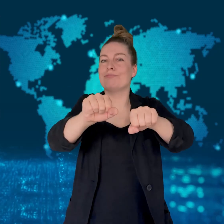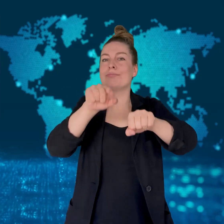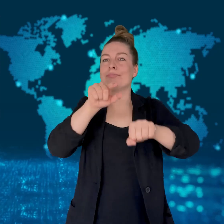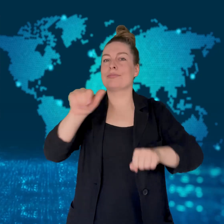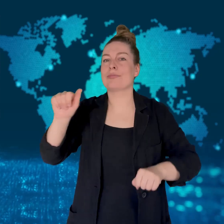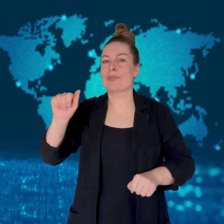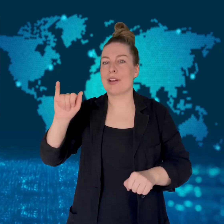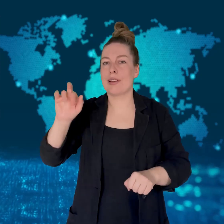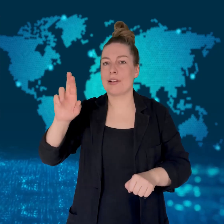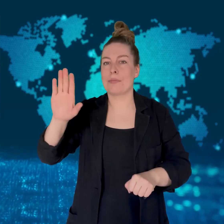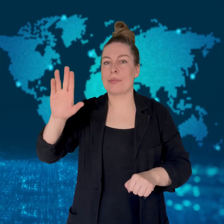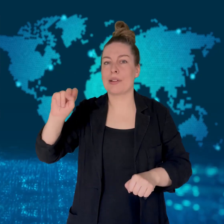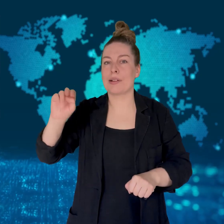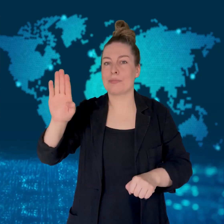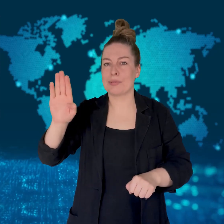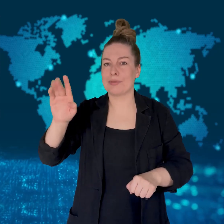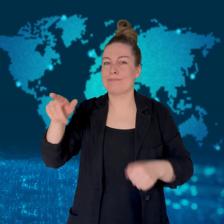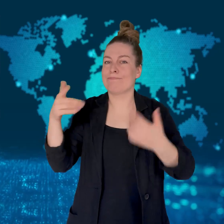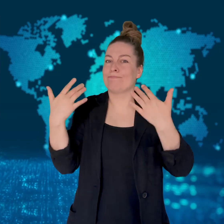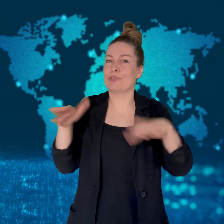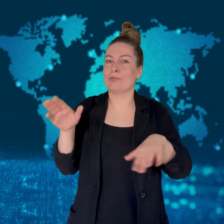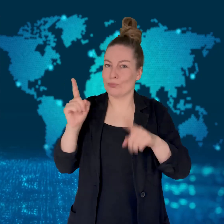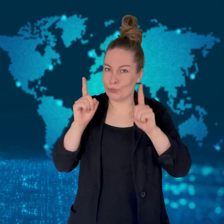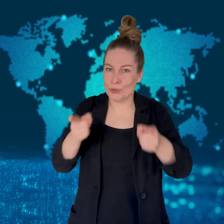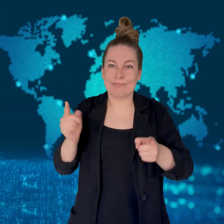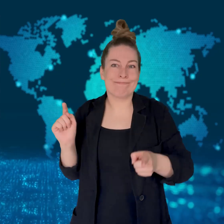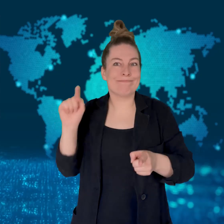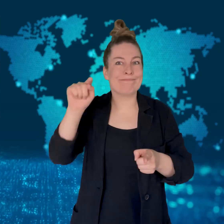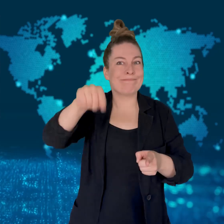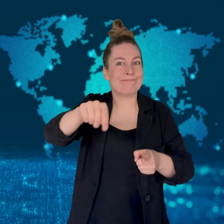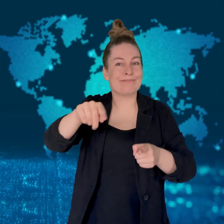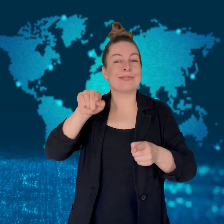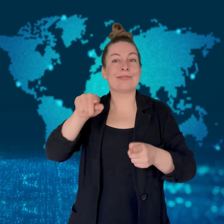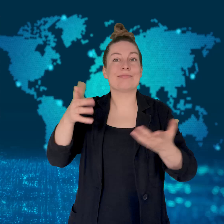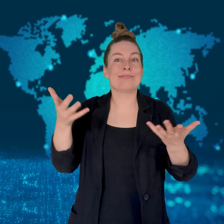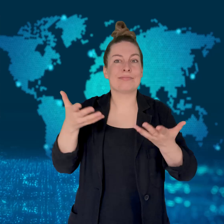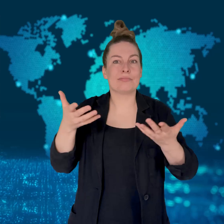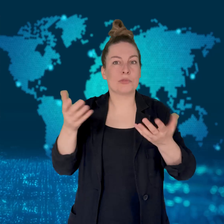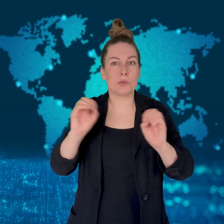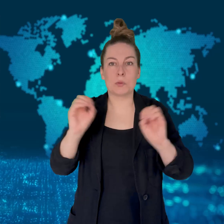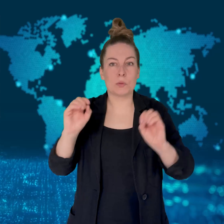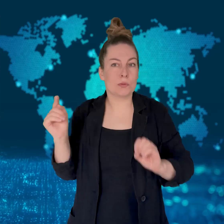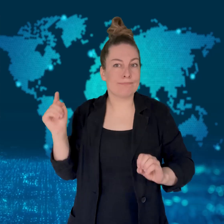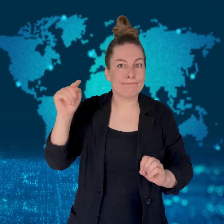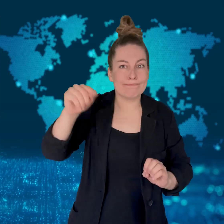The mystery grew when the men did not show up at